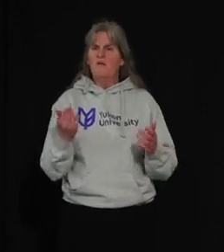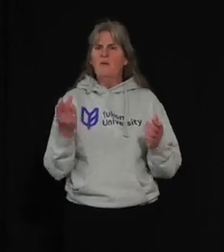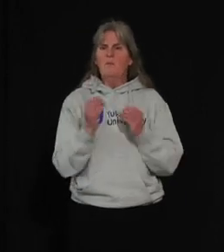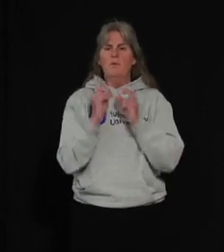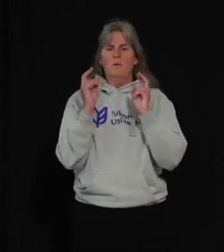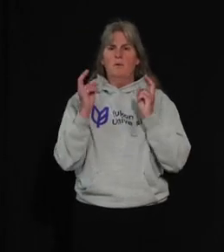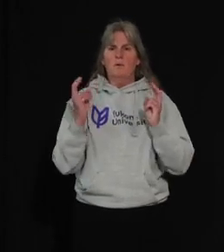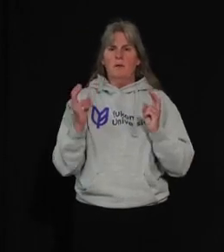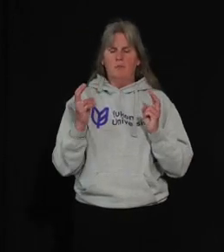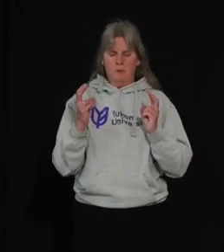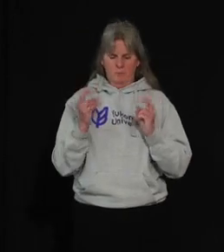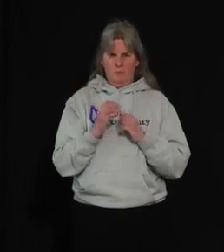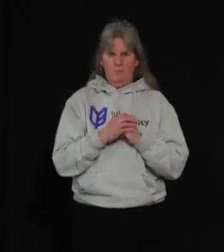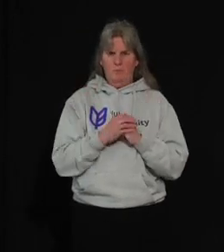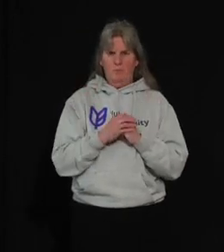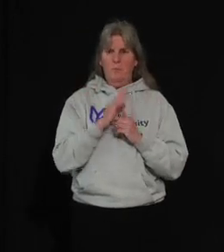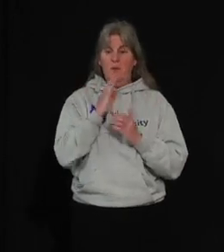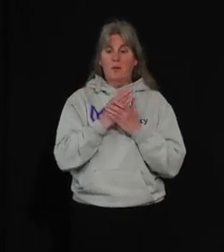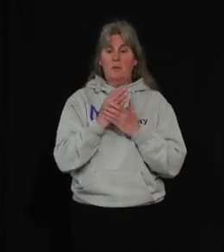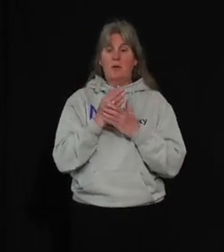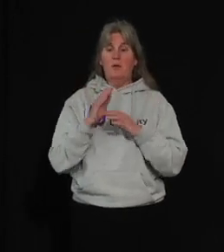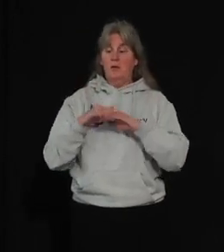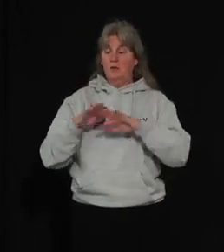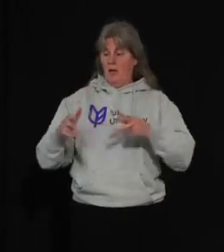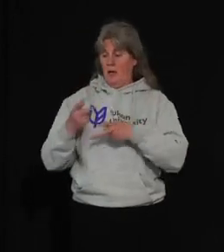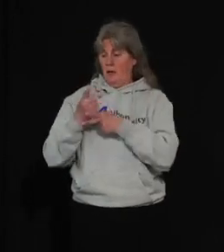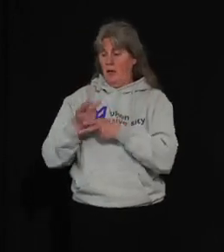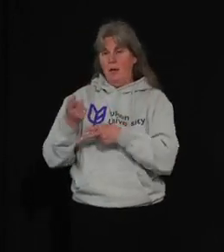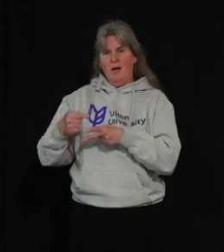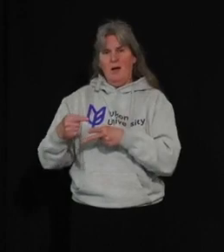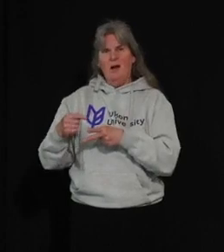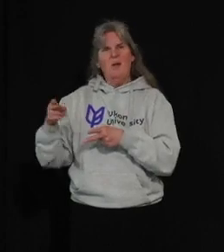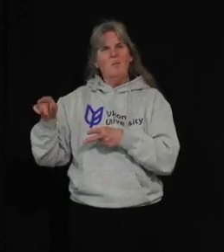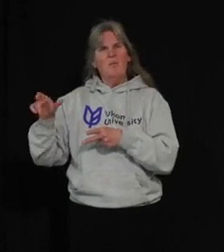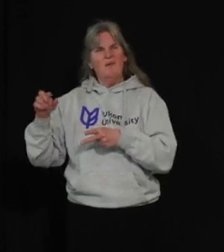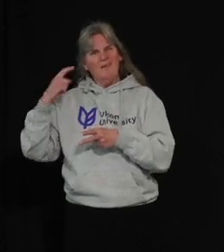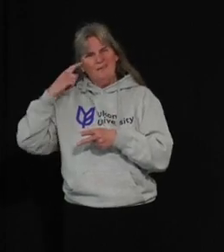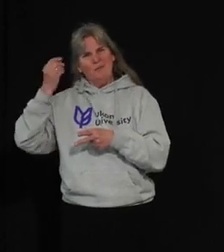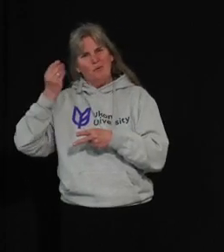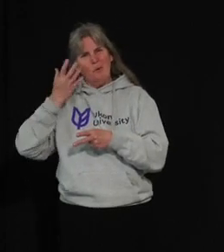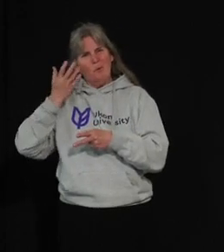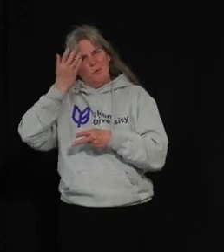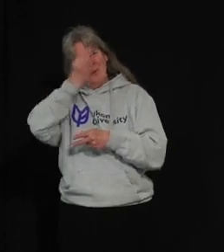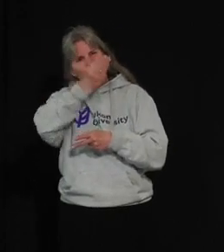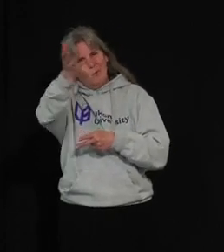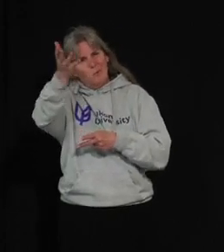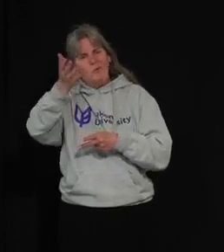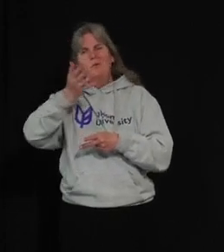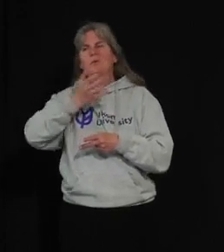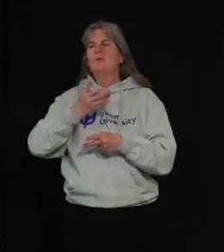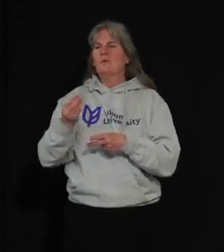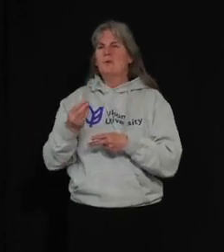To address a few more items... On childcare, as the premier noted, licensed childcare